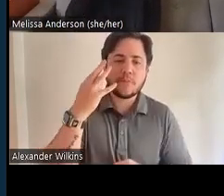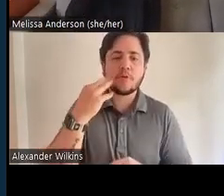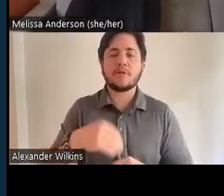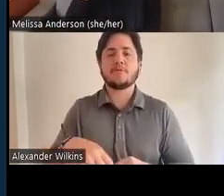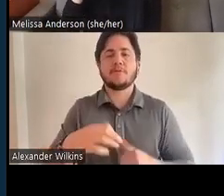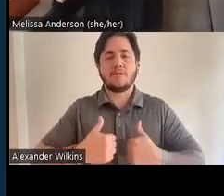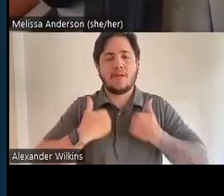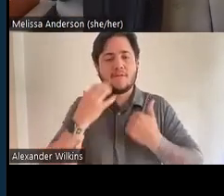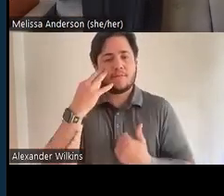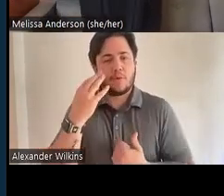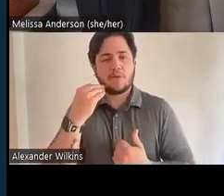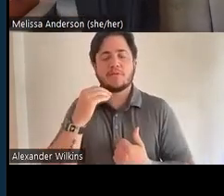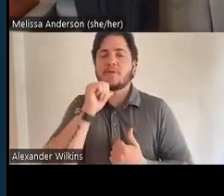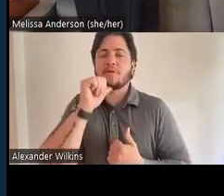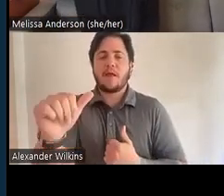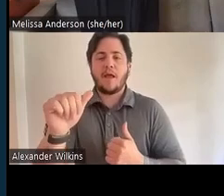their community and cultural experience, their